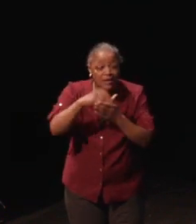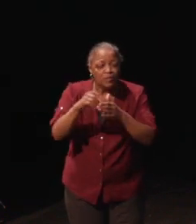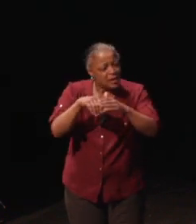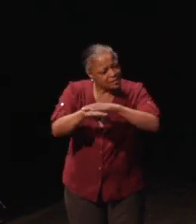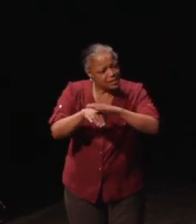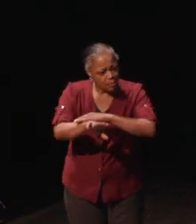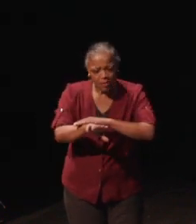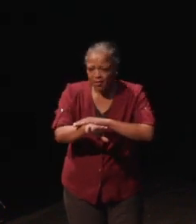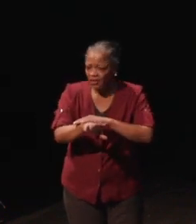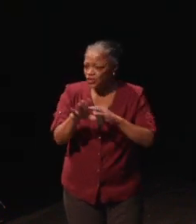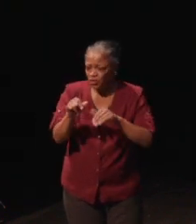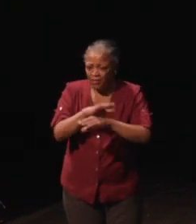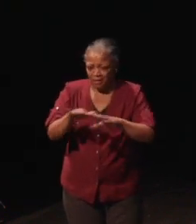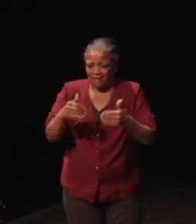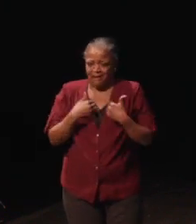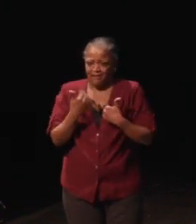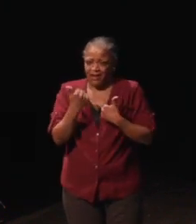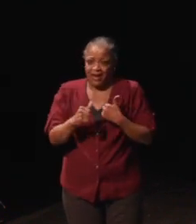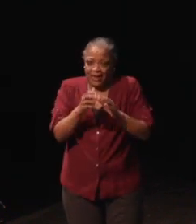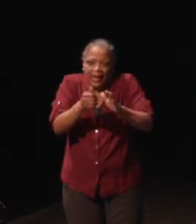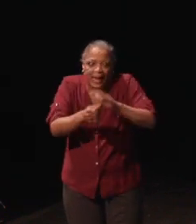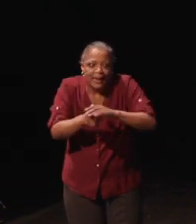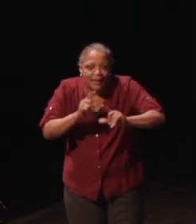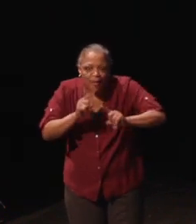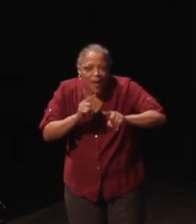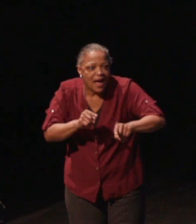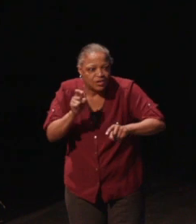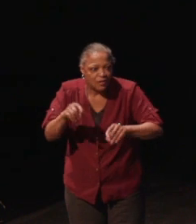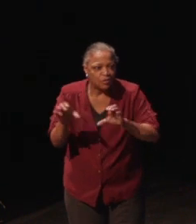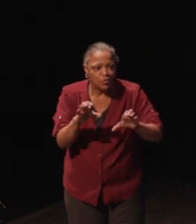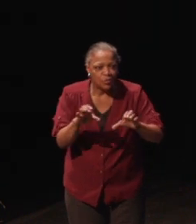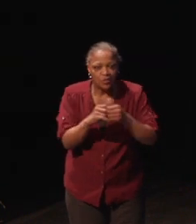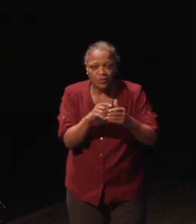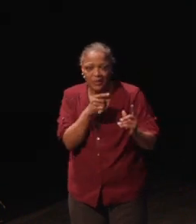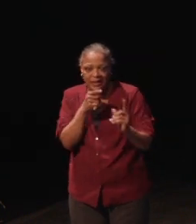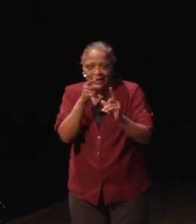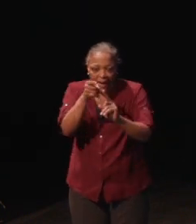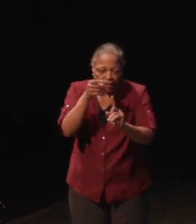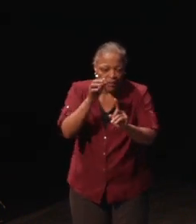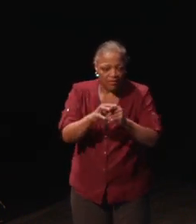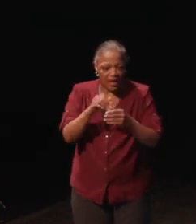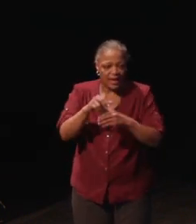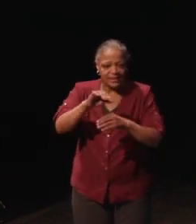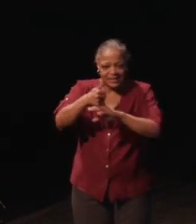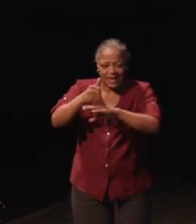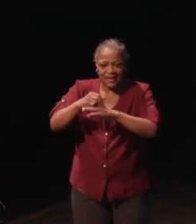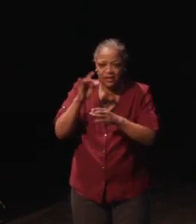There shouldn't be any hidden commands you need to do to get to that "Settings" button in the corner.